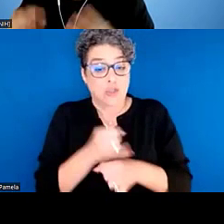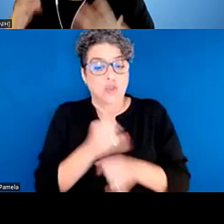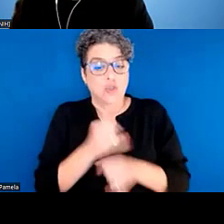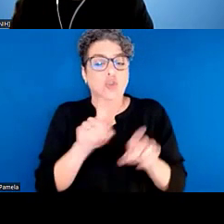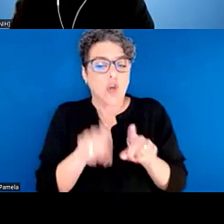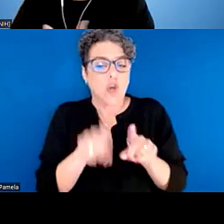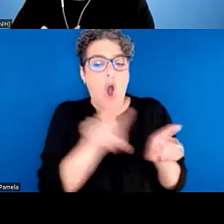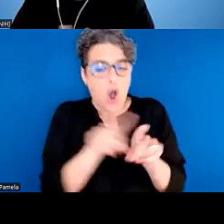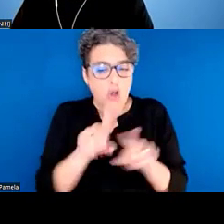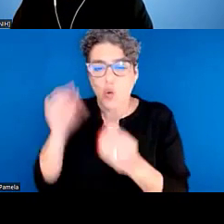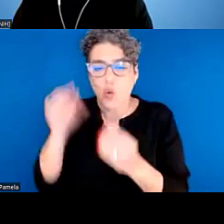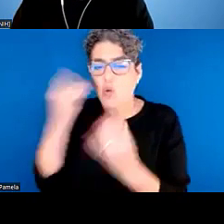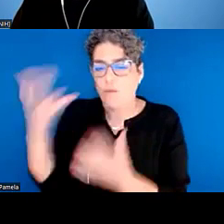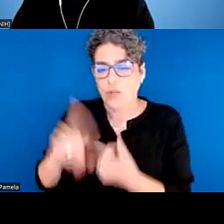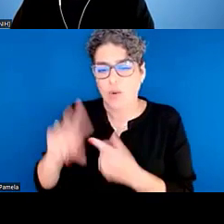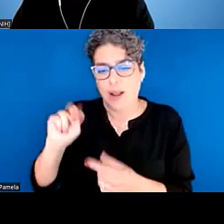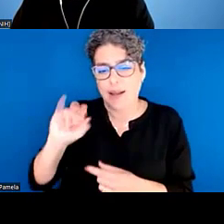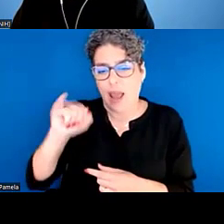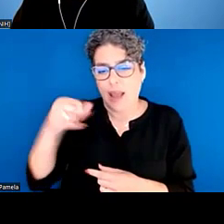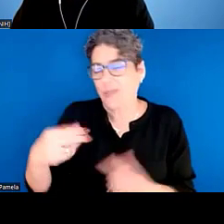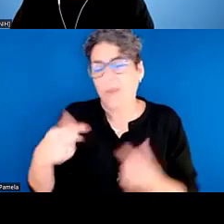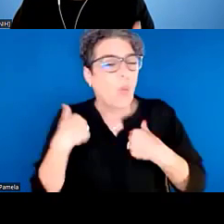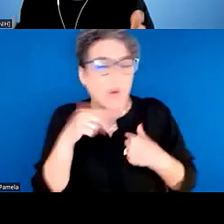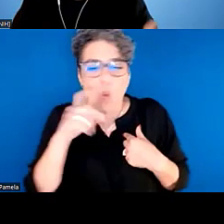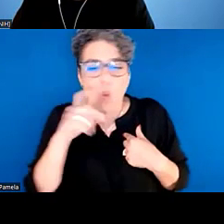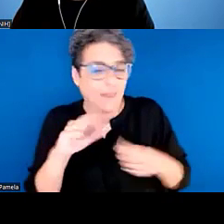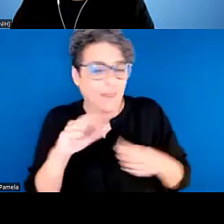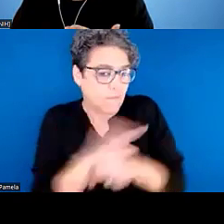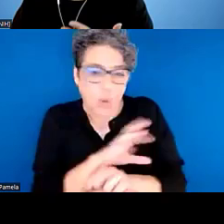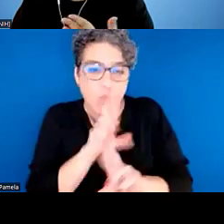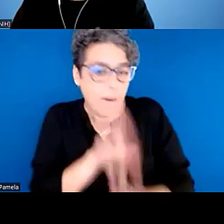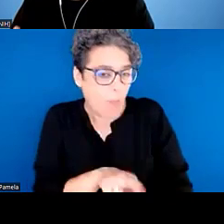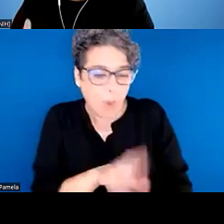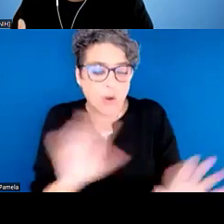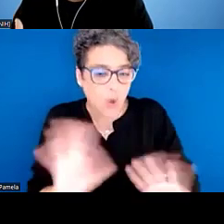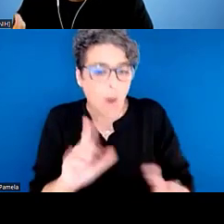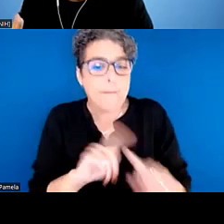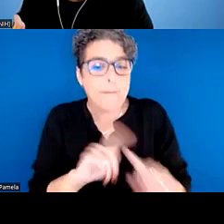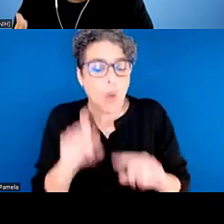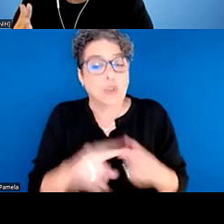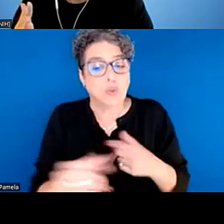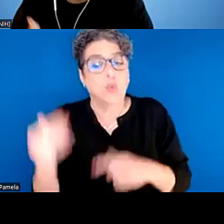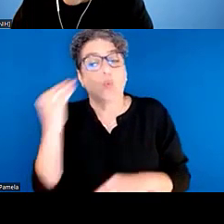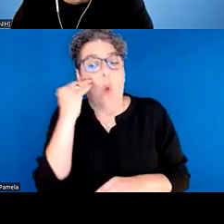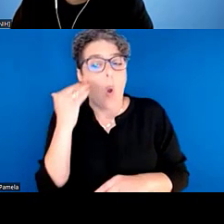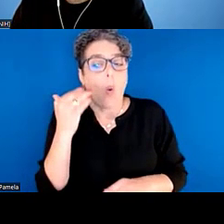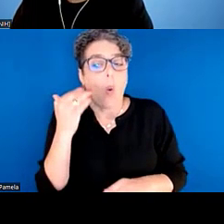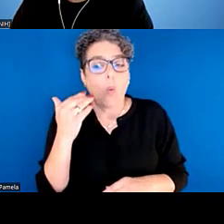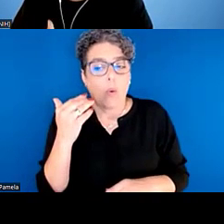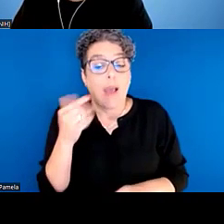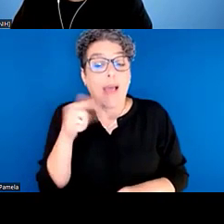Now, again, we don't need the full report. We just need to know that there was a problem that impacted this NIH grant.